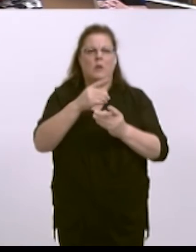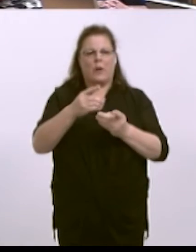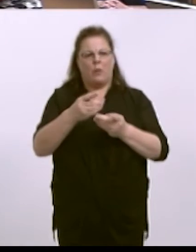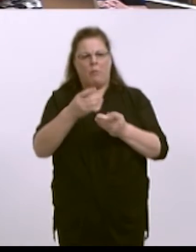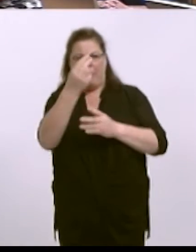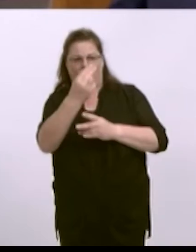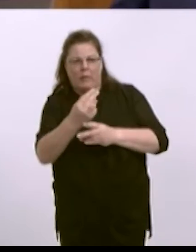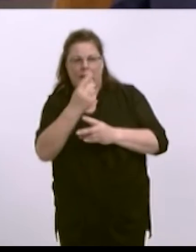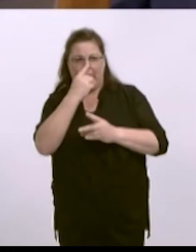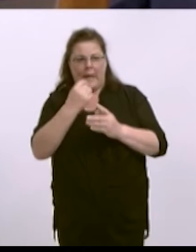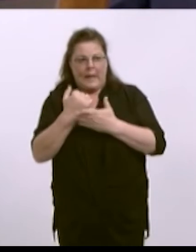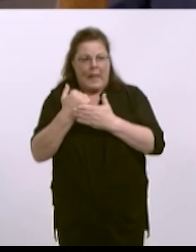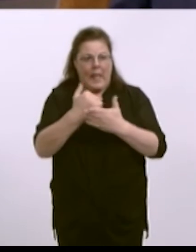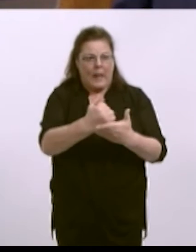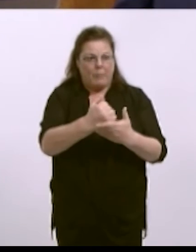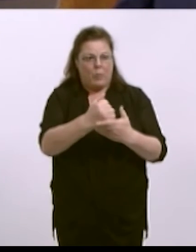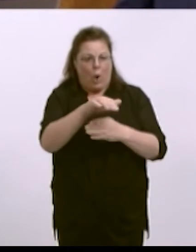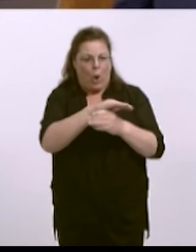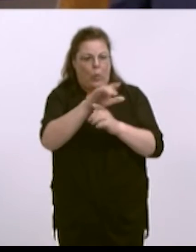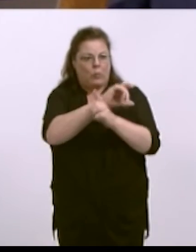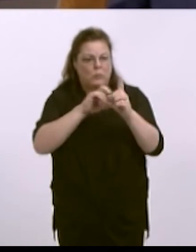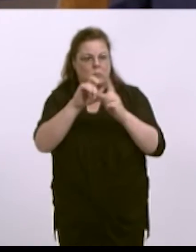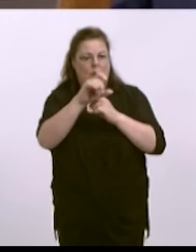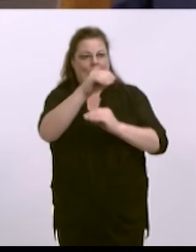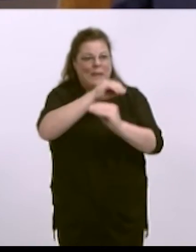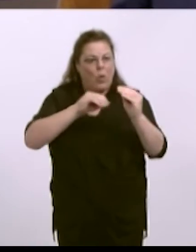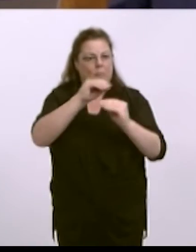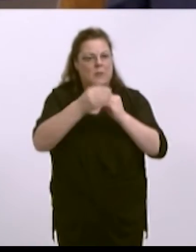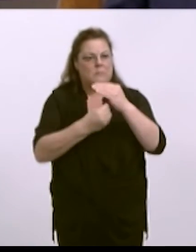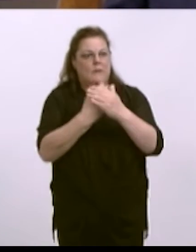developing local economies as well. So, there are a number of areas where arts centres are